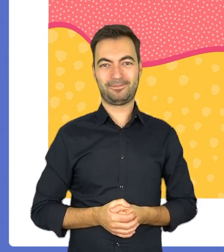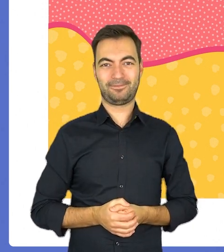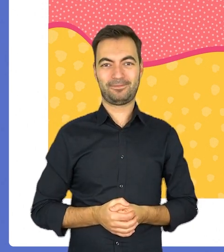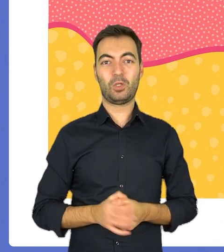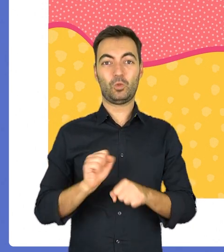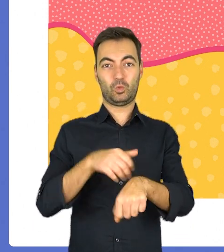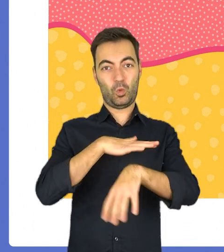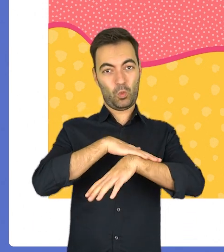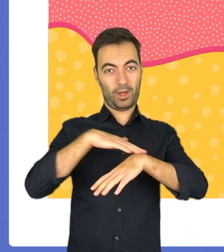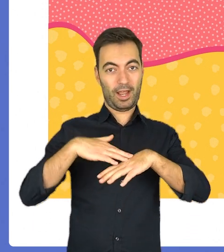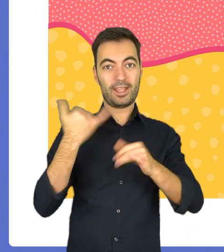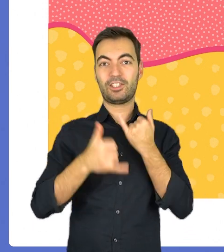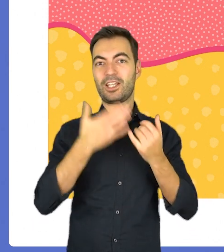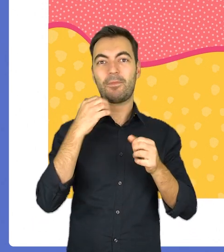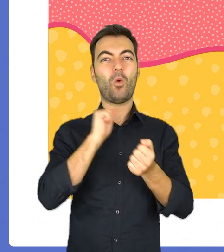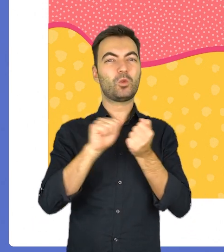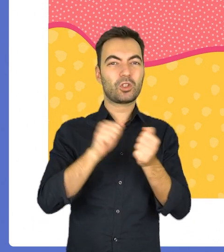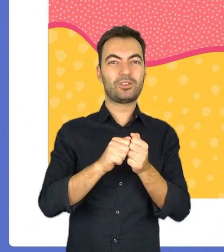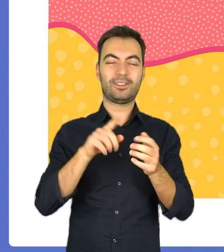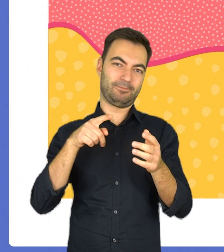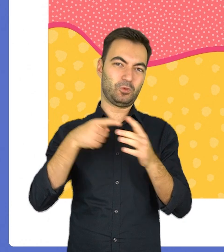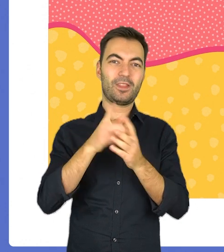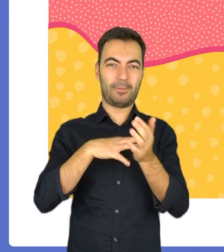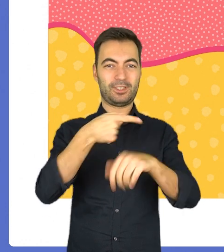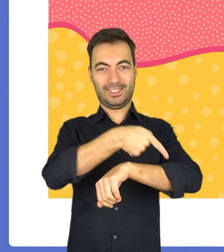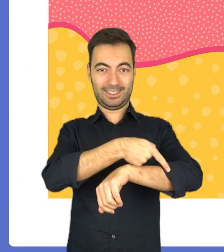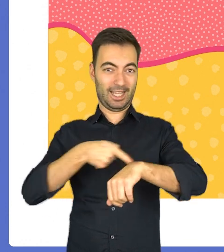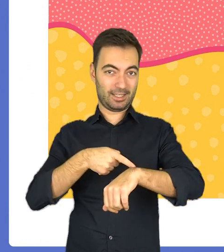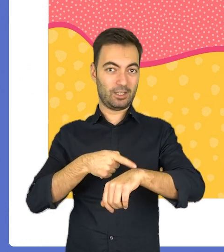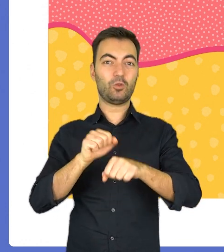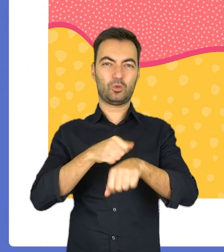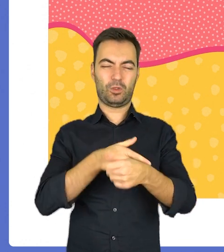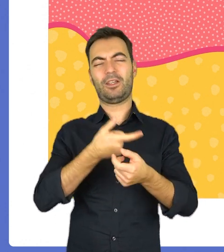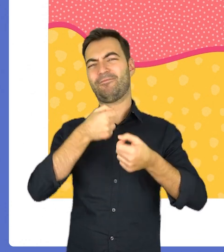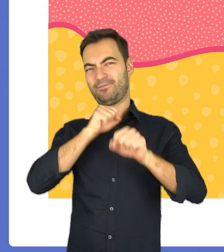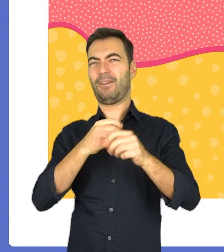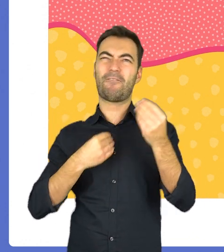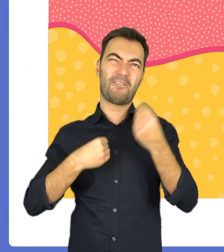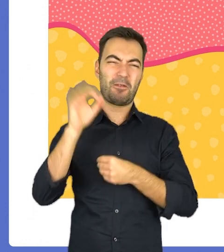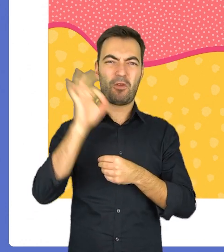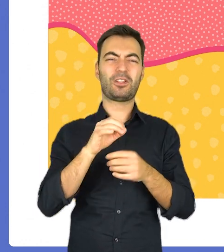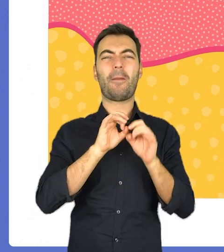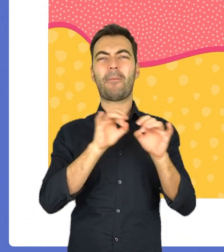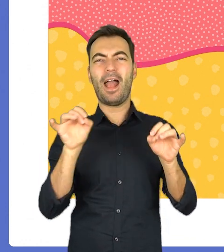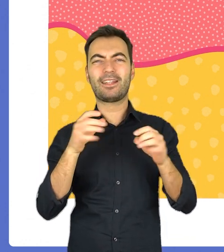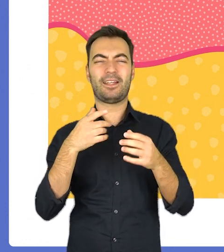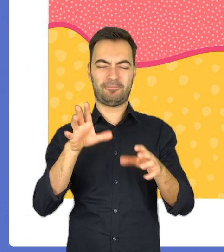Until it is damaged, for example, if the skin is cut, it is a wall through which most bacteria or viruses